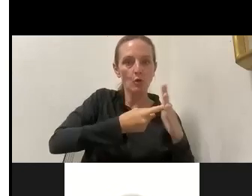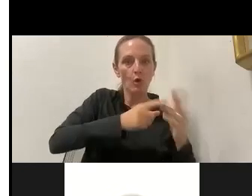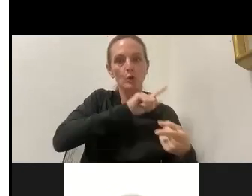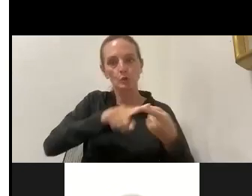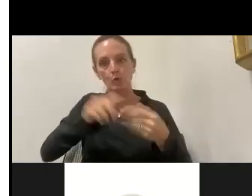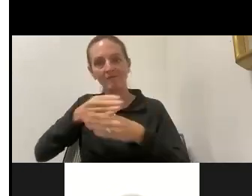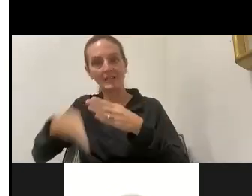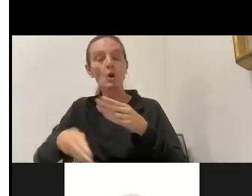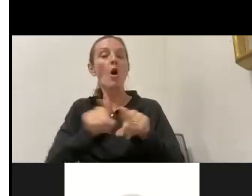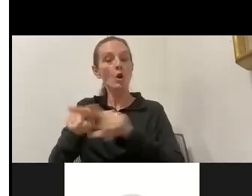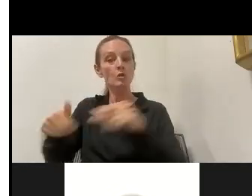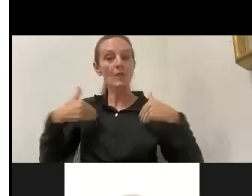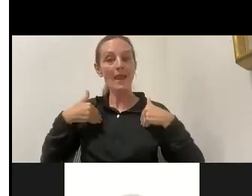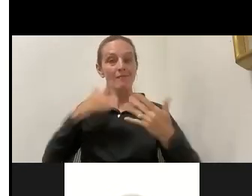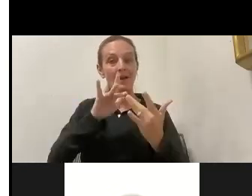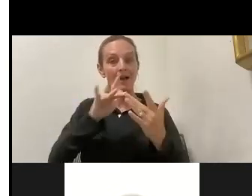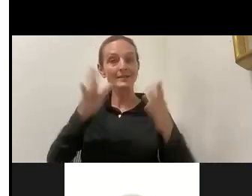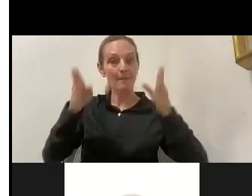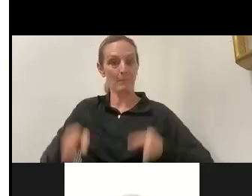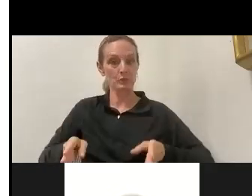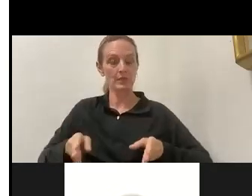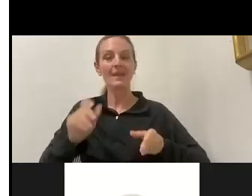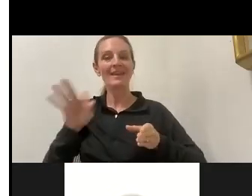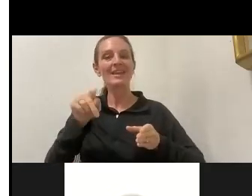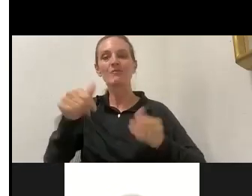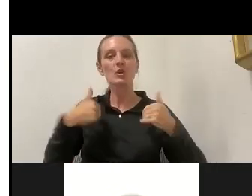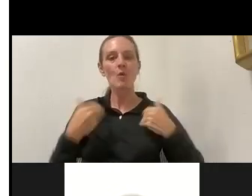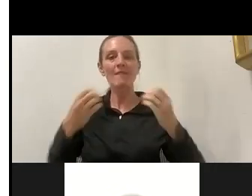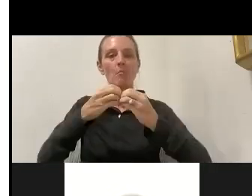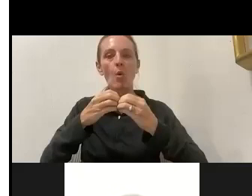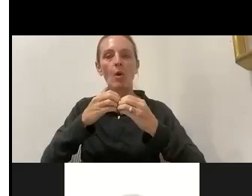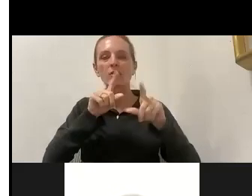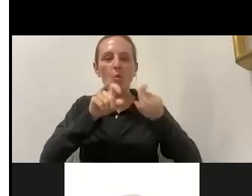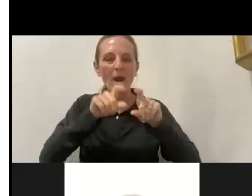you have further questions to see how your project seems that grant, those people can help you out.